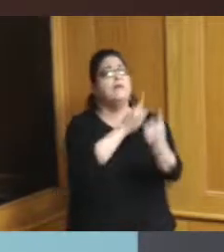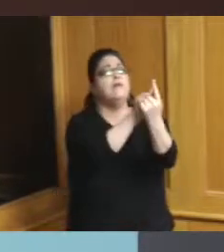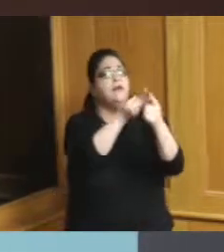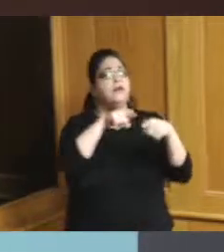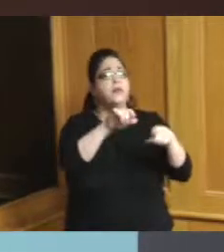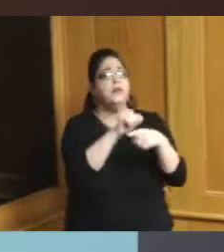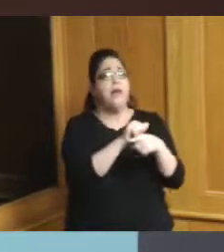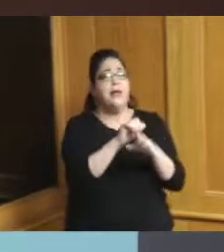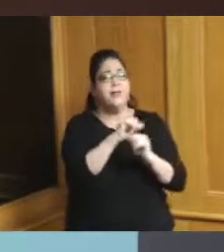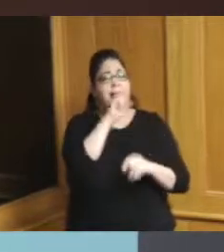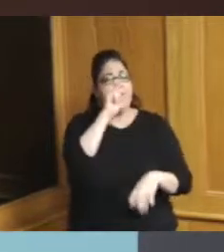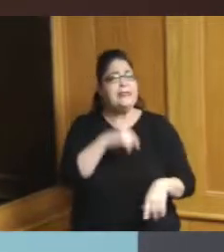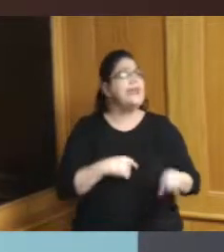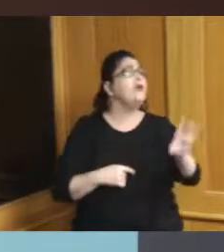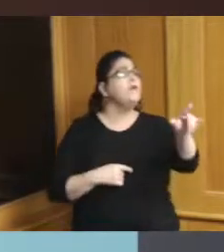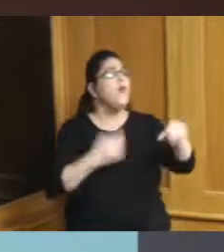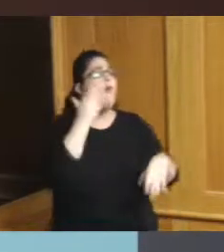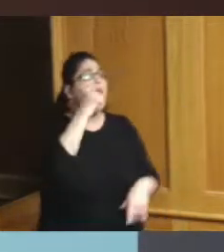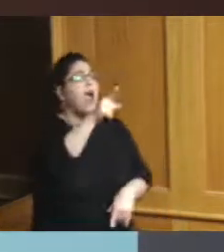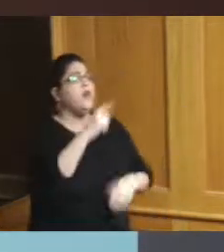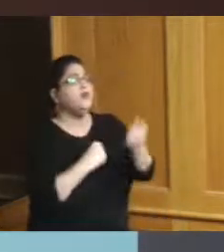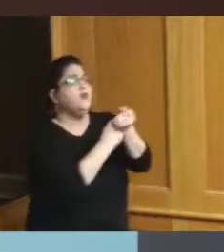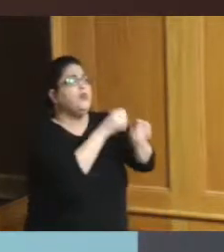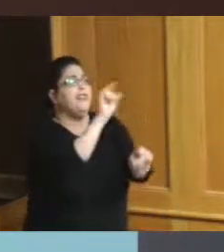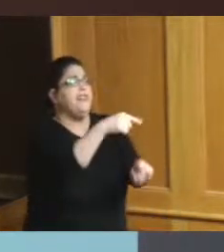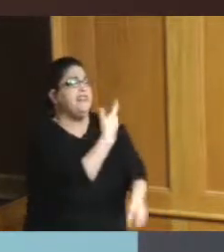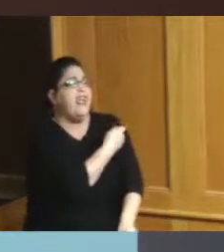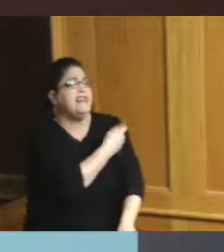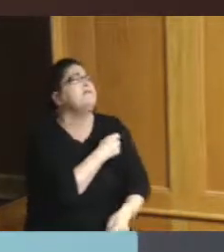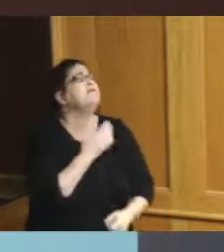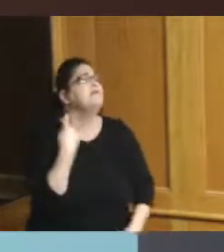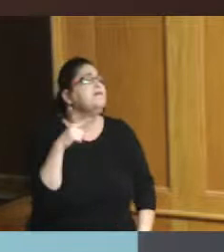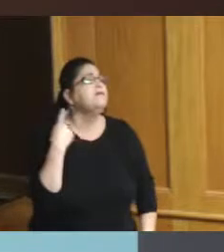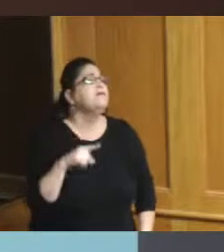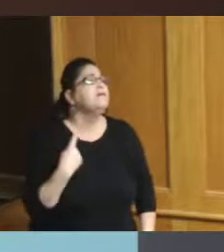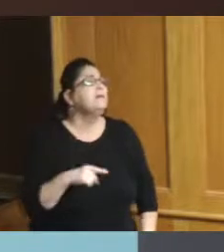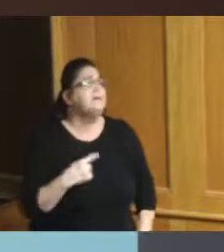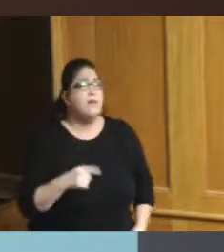with their kids saying why are you enjoying this this vaccine well what's your what are you getting